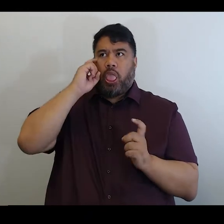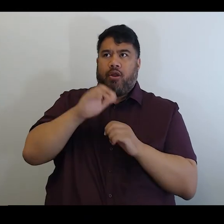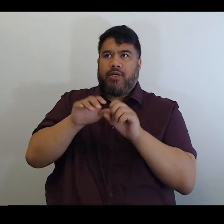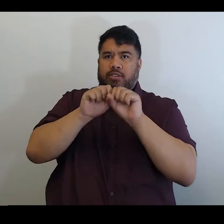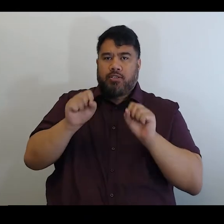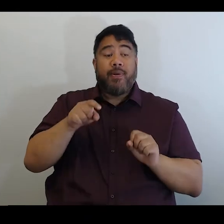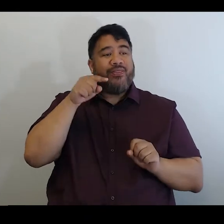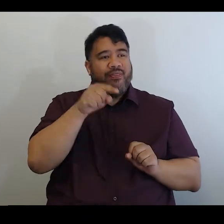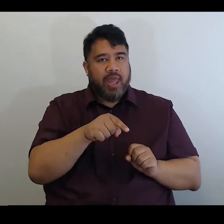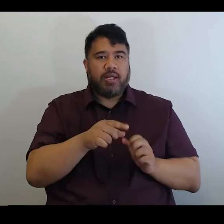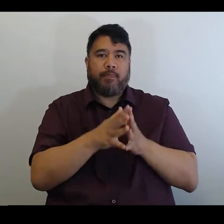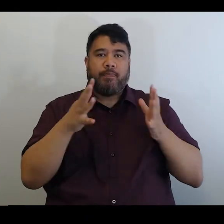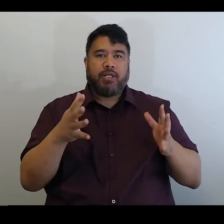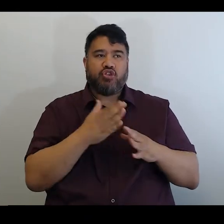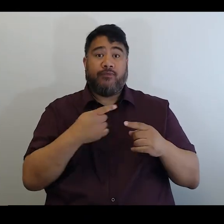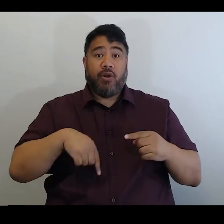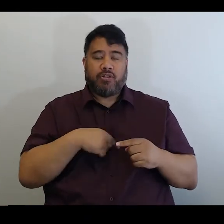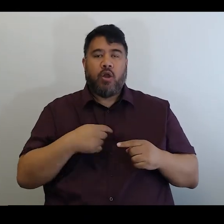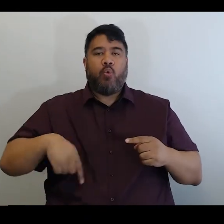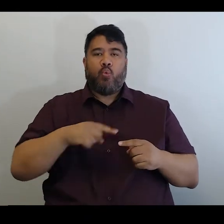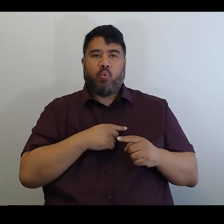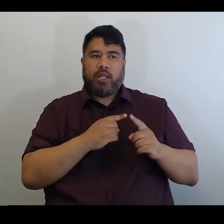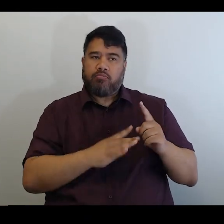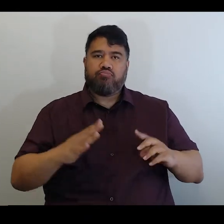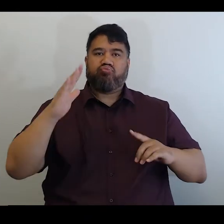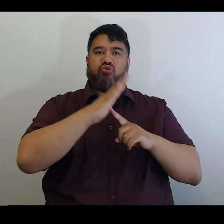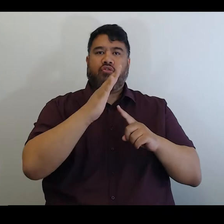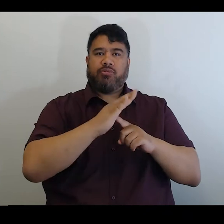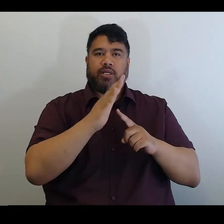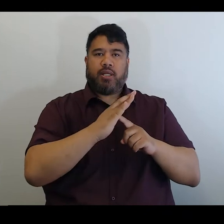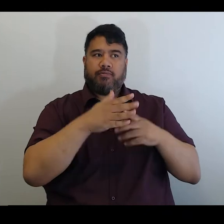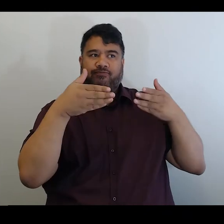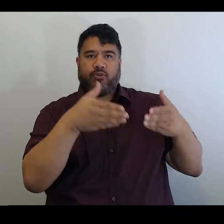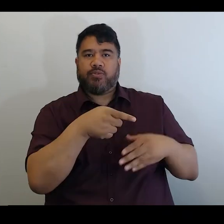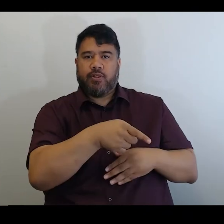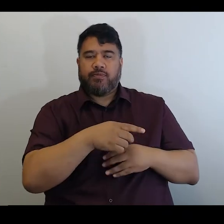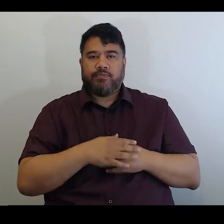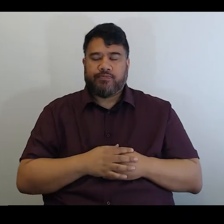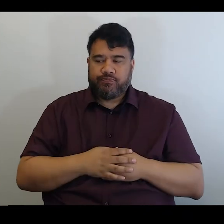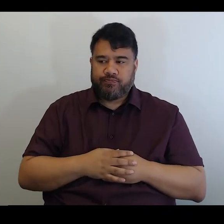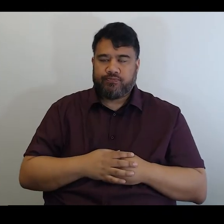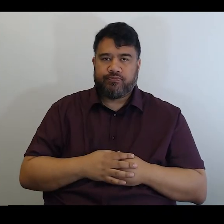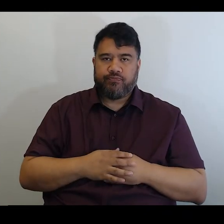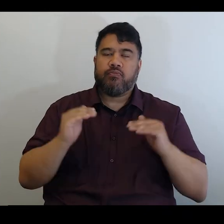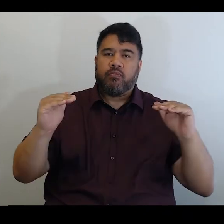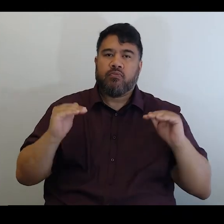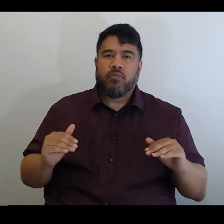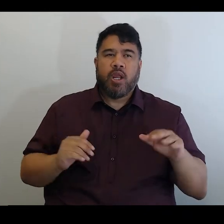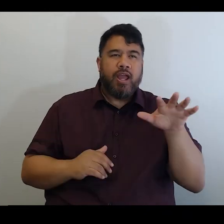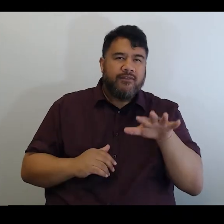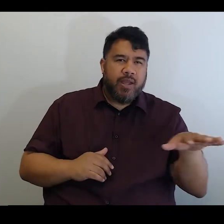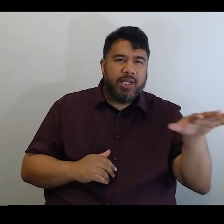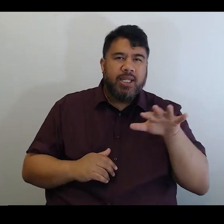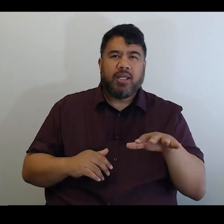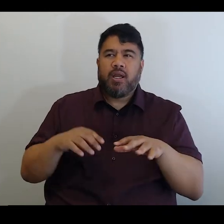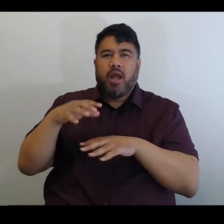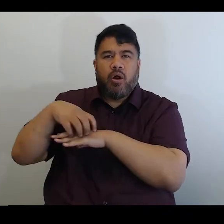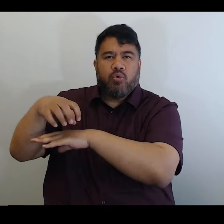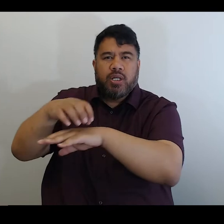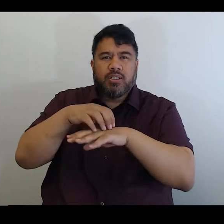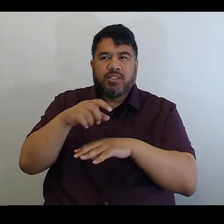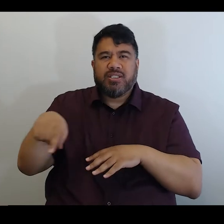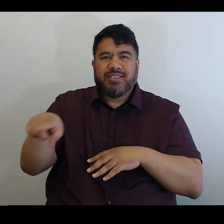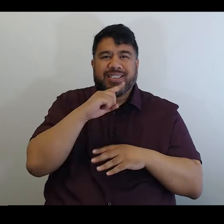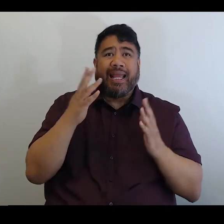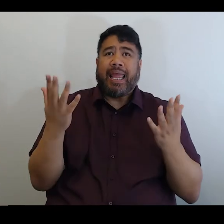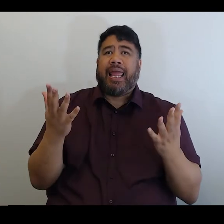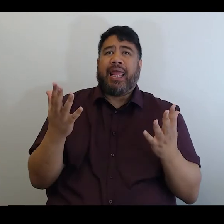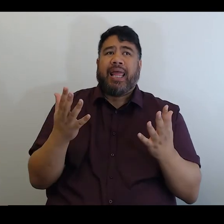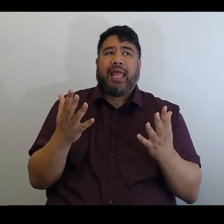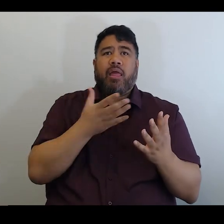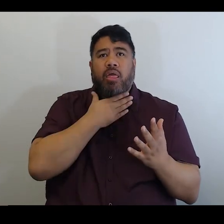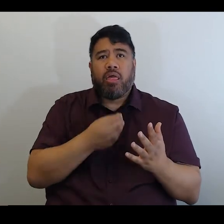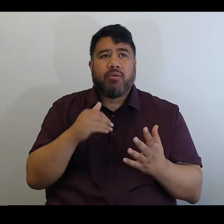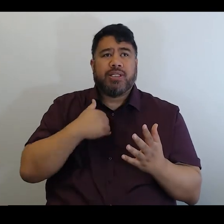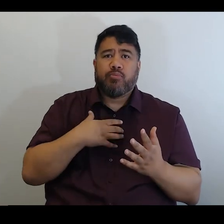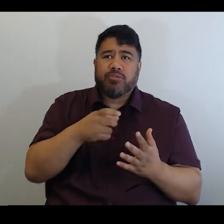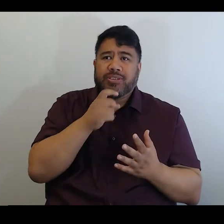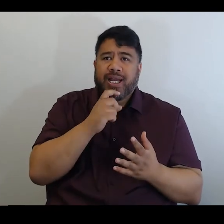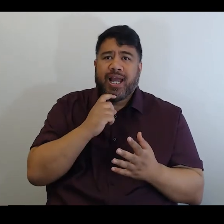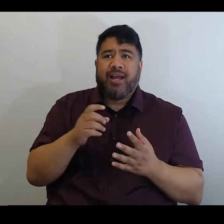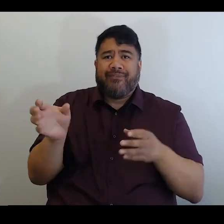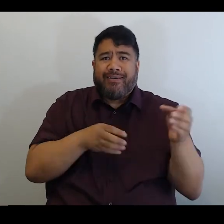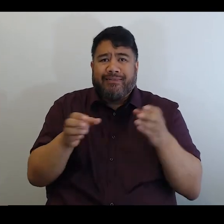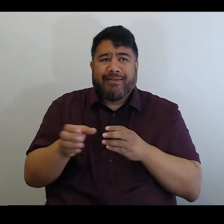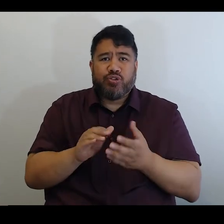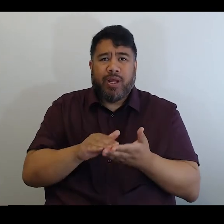I've also heard from families, disabled people, providers about the workforce shortages and about the difficulty in finding support and sustaining that support.